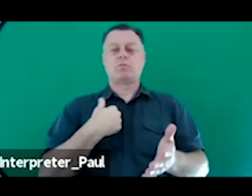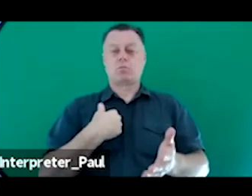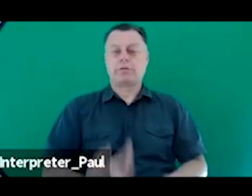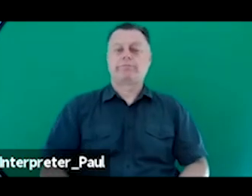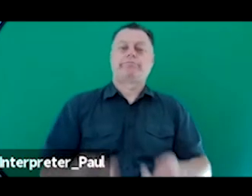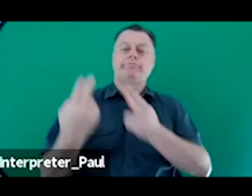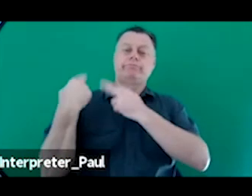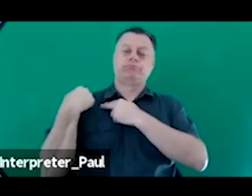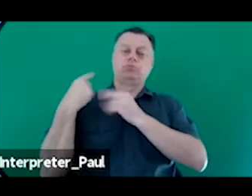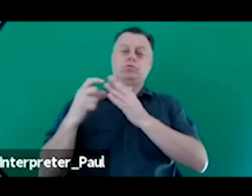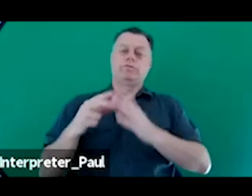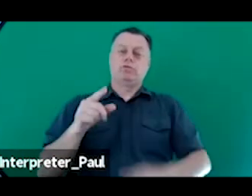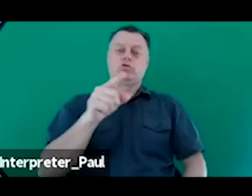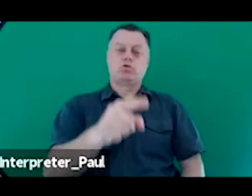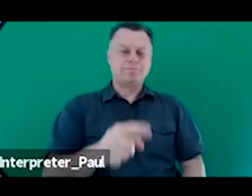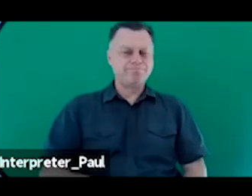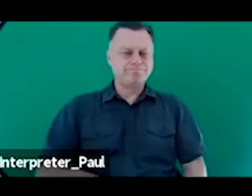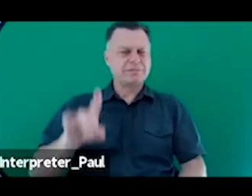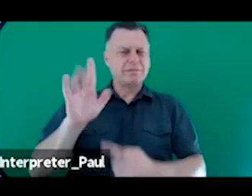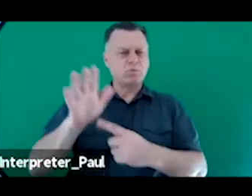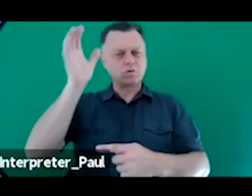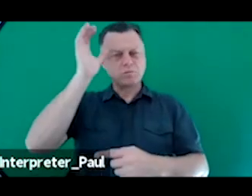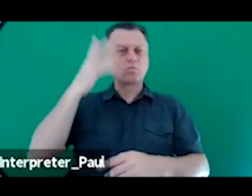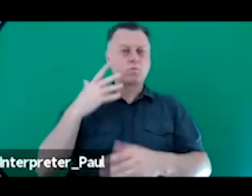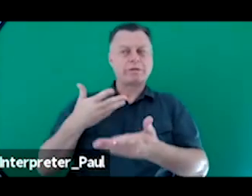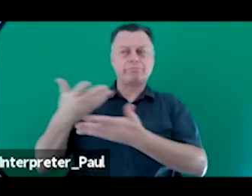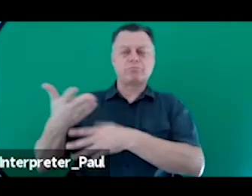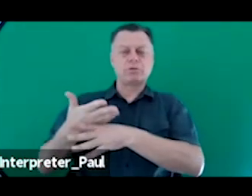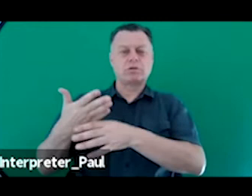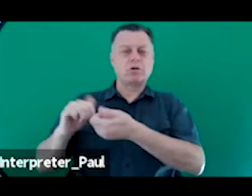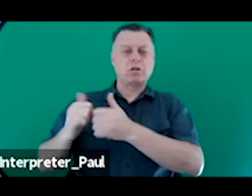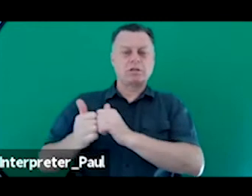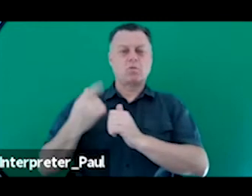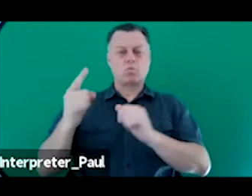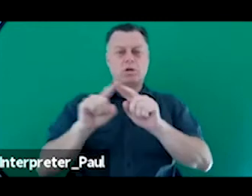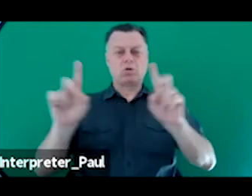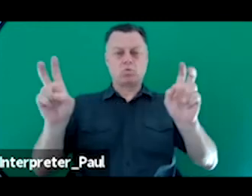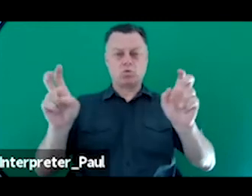concept when we talk to our colleagues that I would like to read a quotation on the screen now